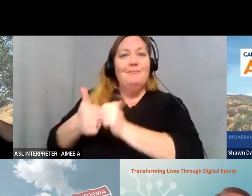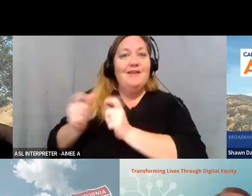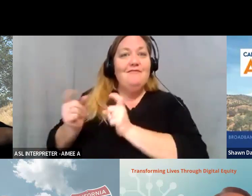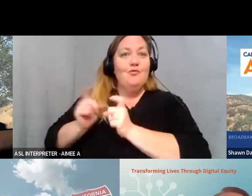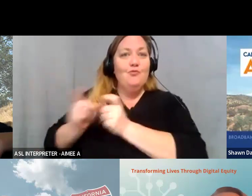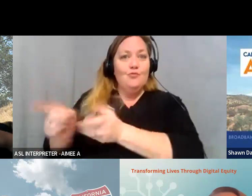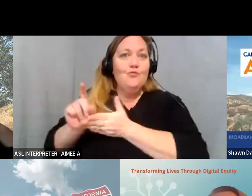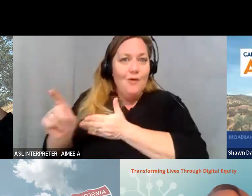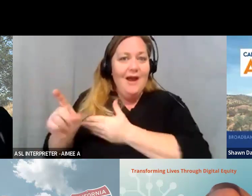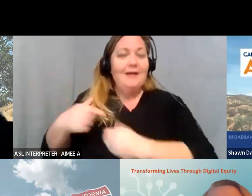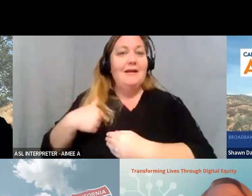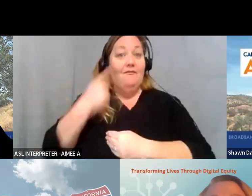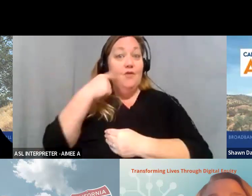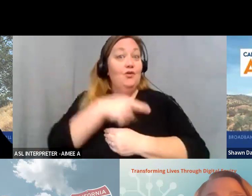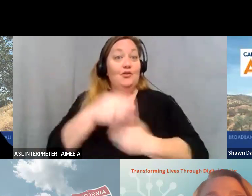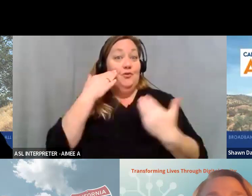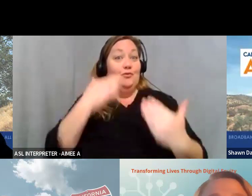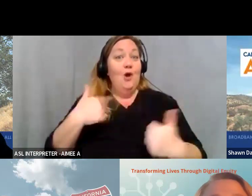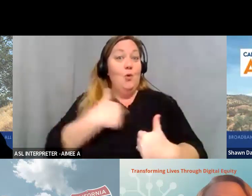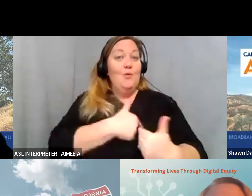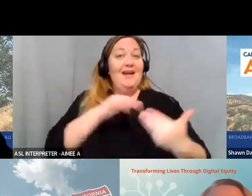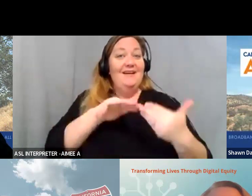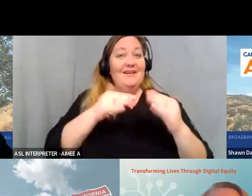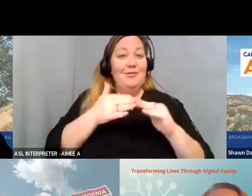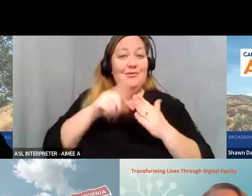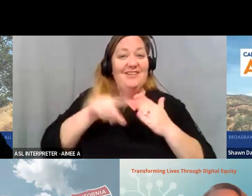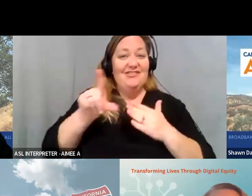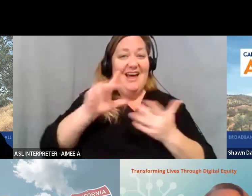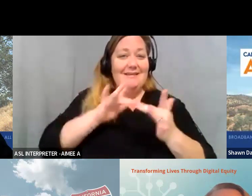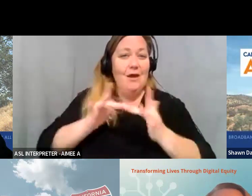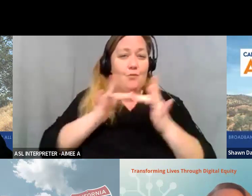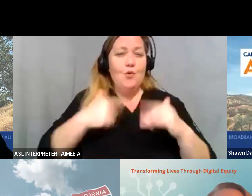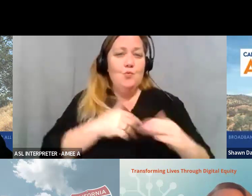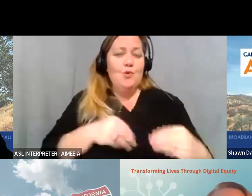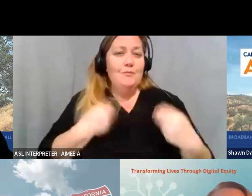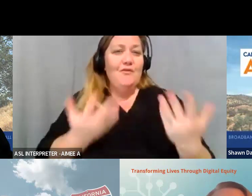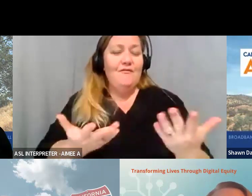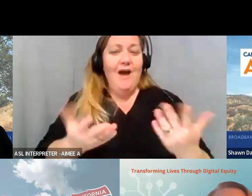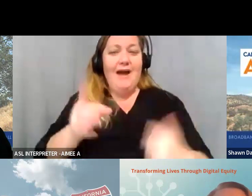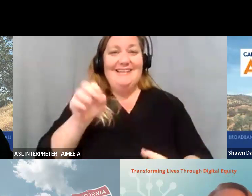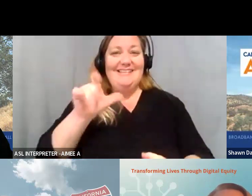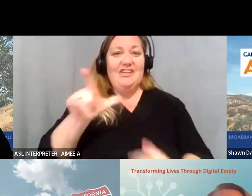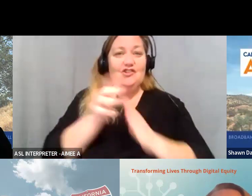are for those of you who don't know as Community Tech Network provides digital skills training and